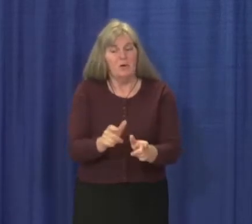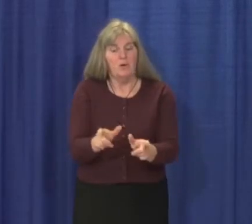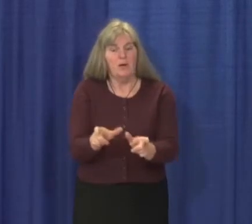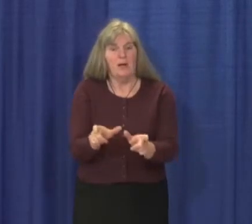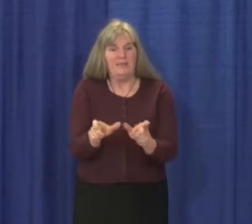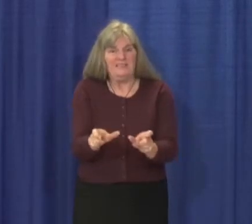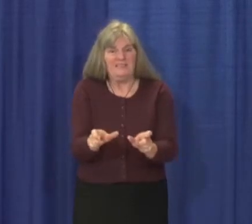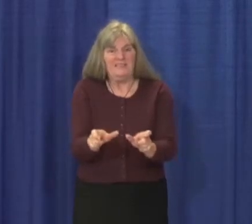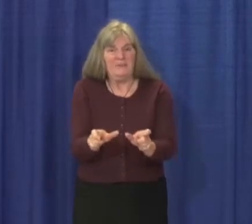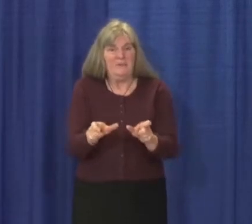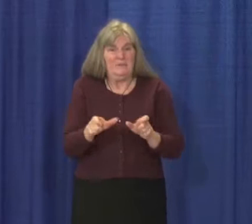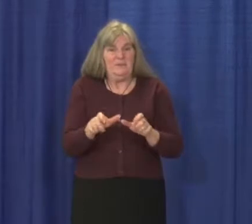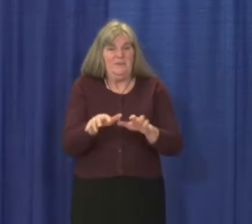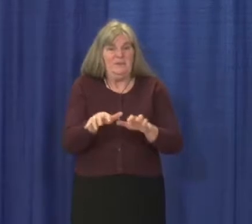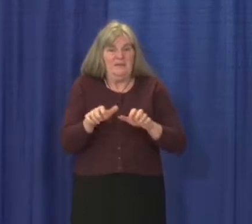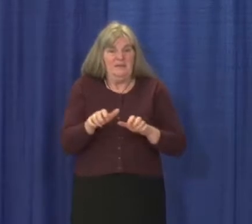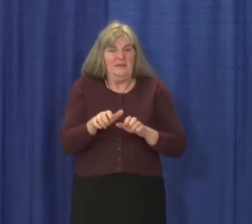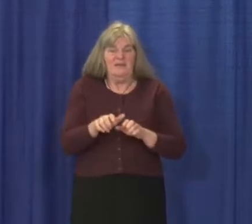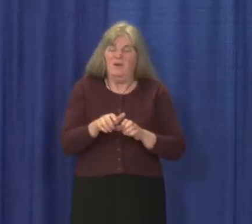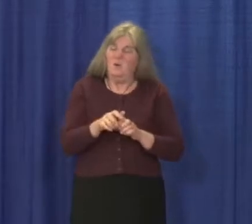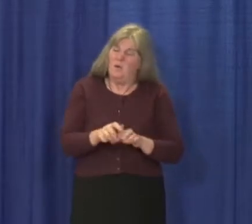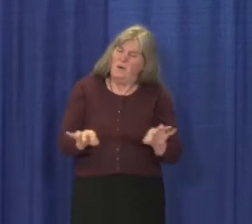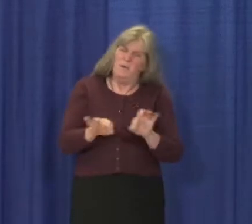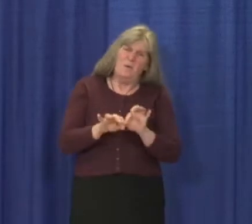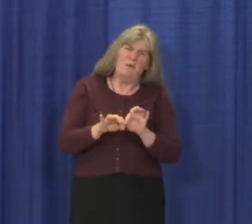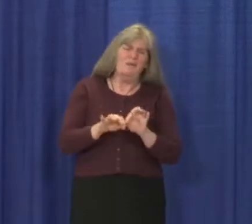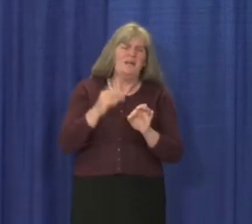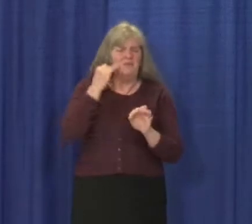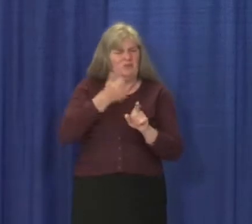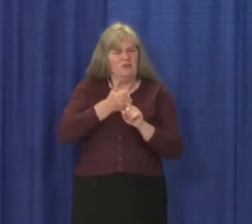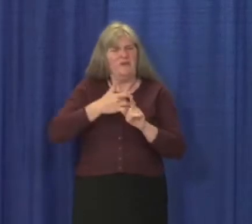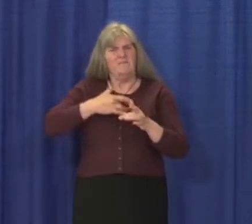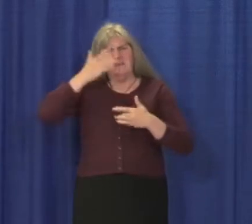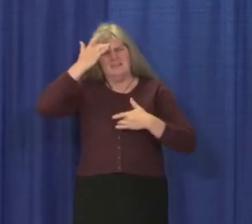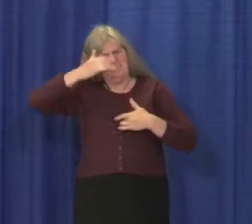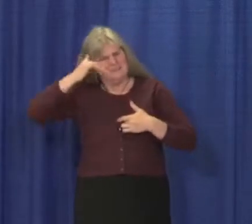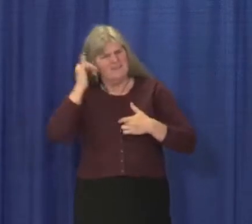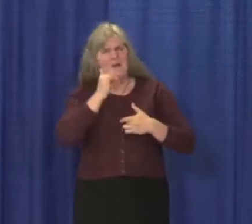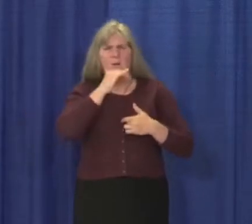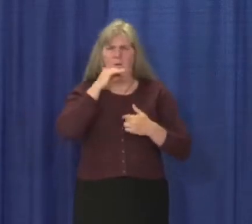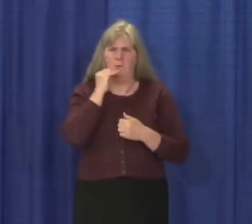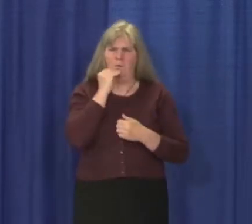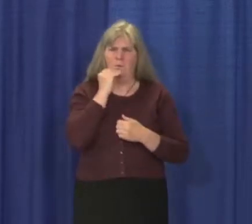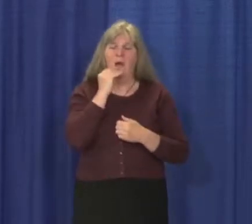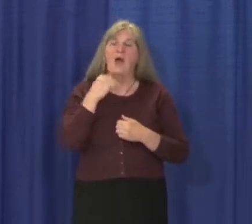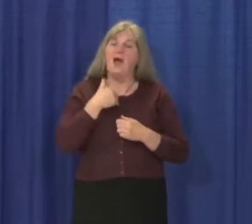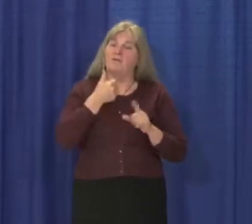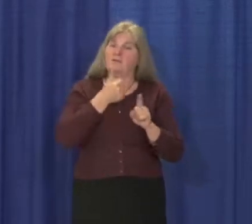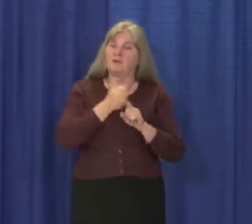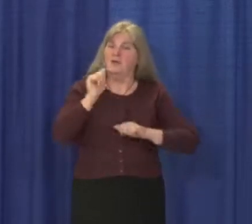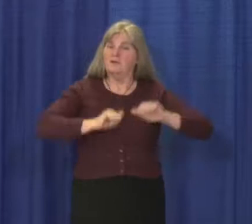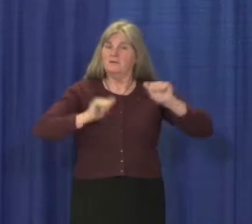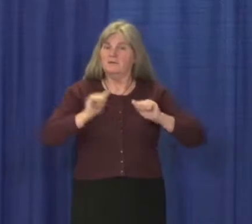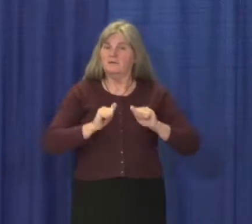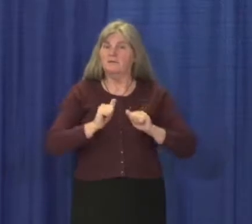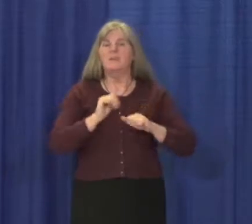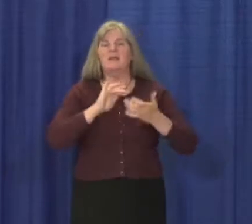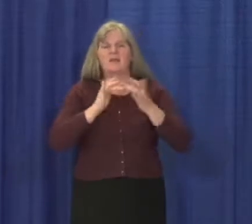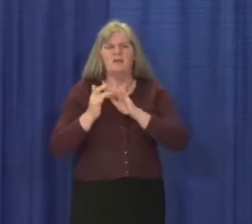especially staying at home if sick. We have a self-assessment tool online, if you have symptoms